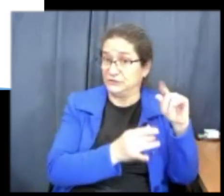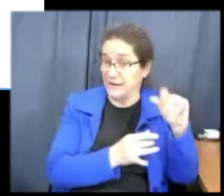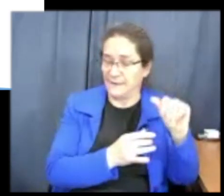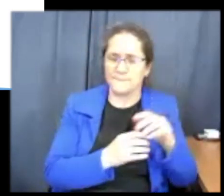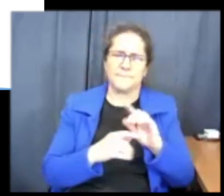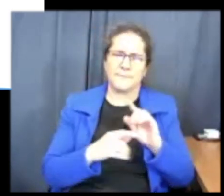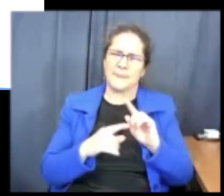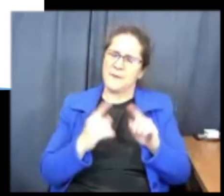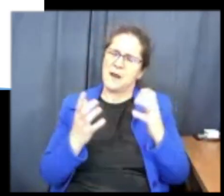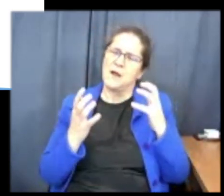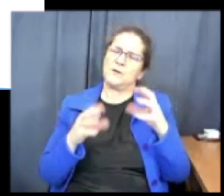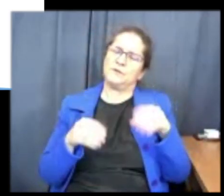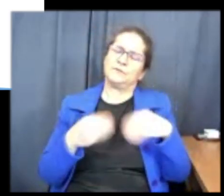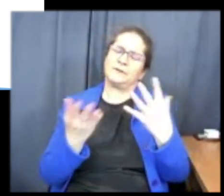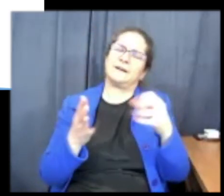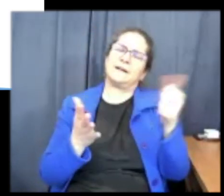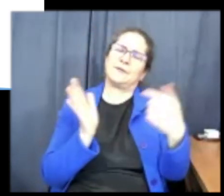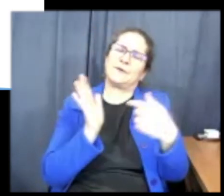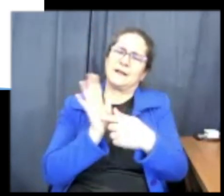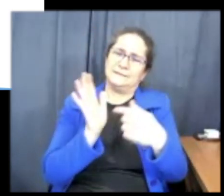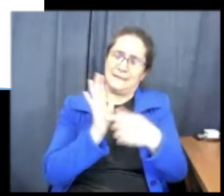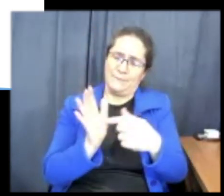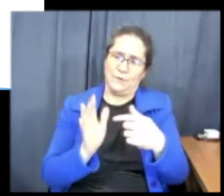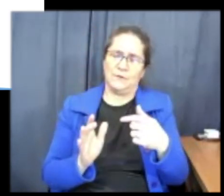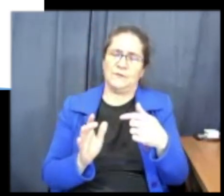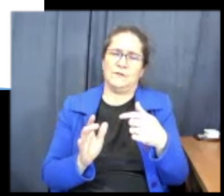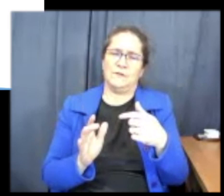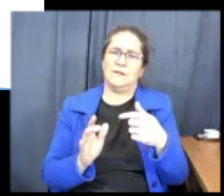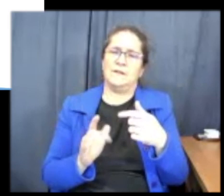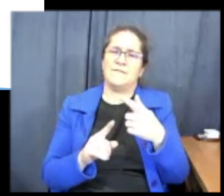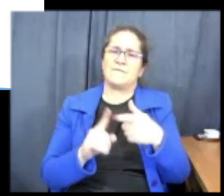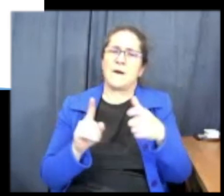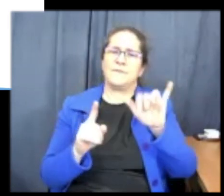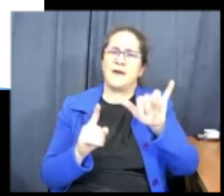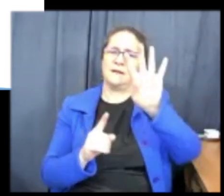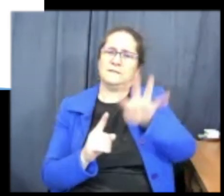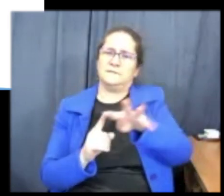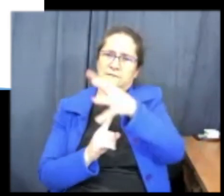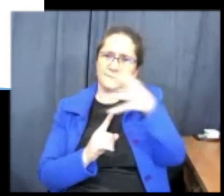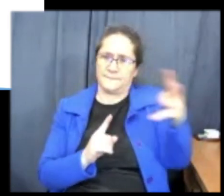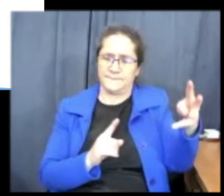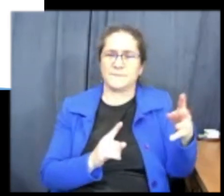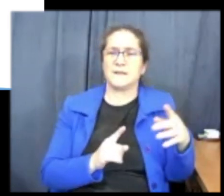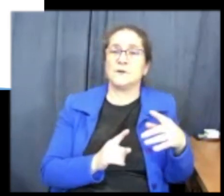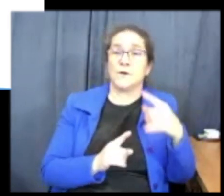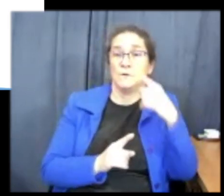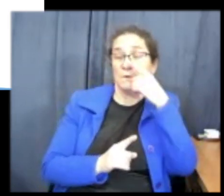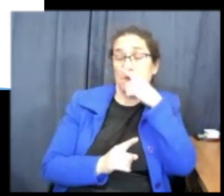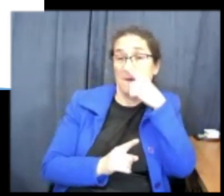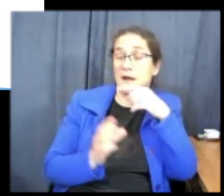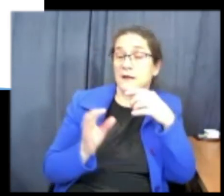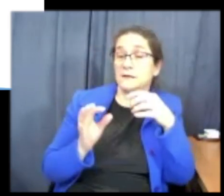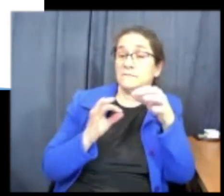another example from the table. So let's kind of pop over here. If you would talk a little bit about the root